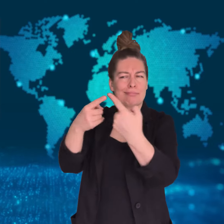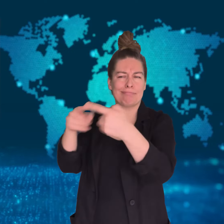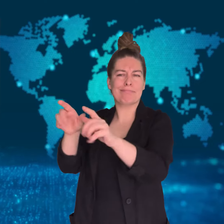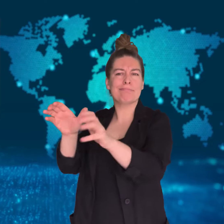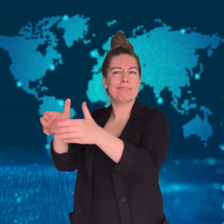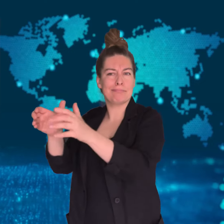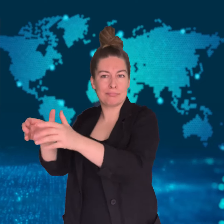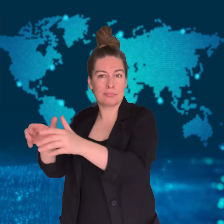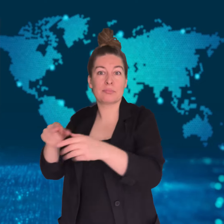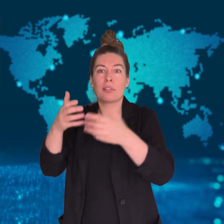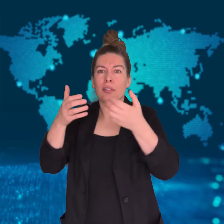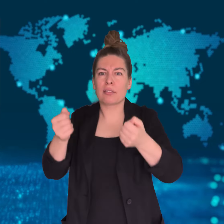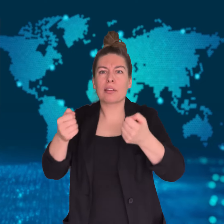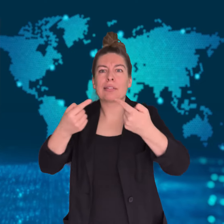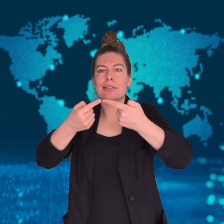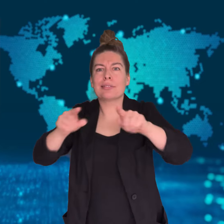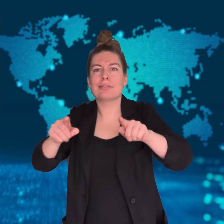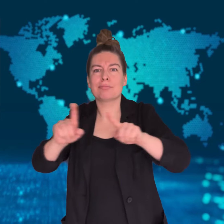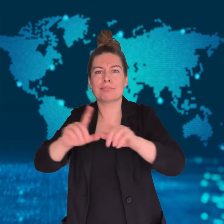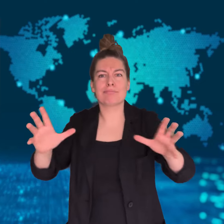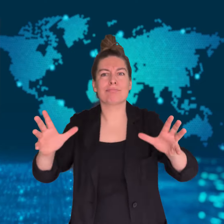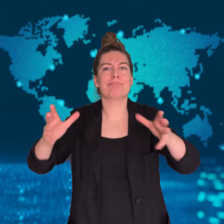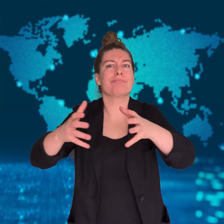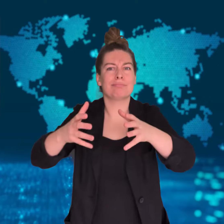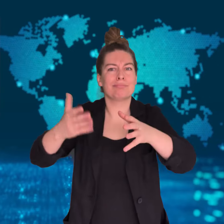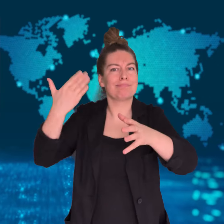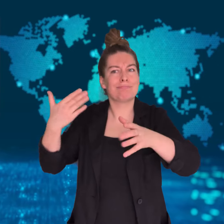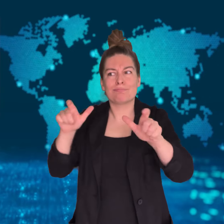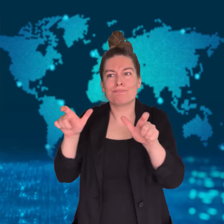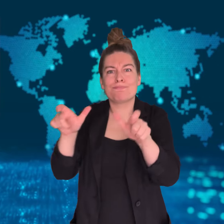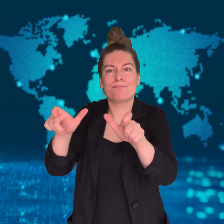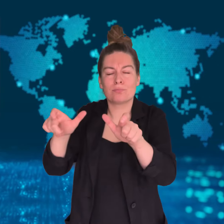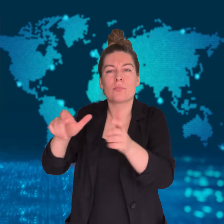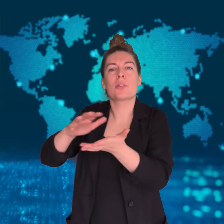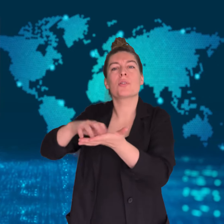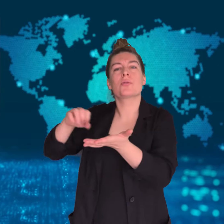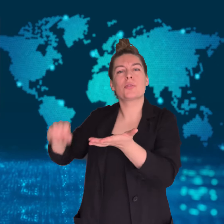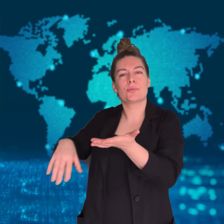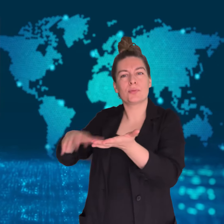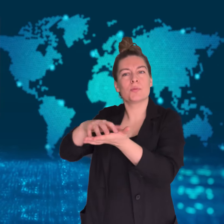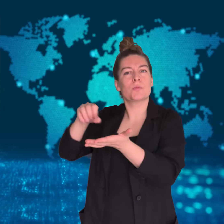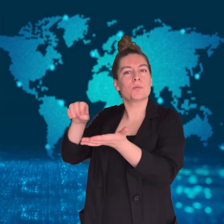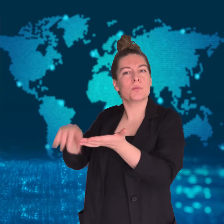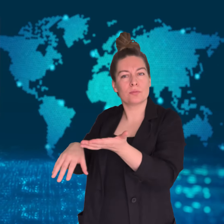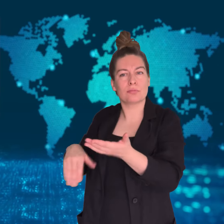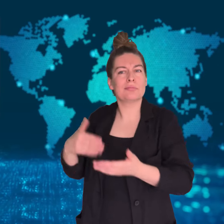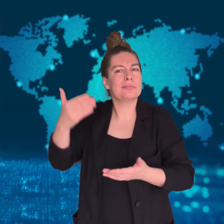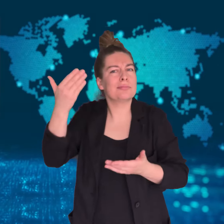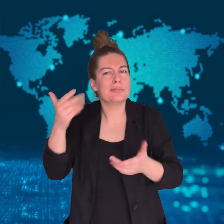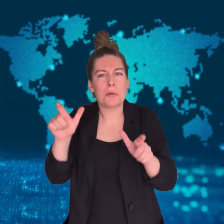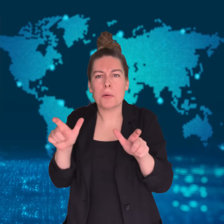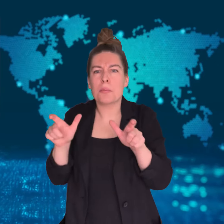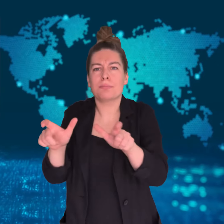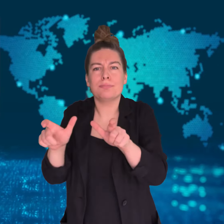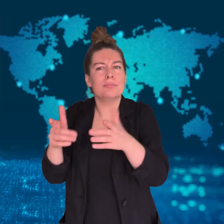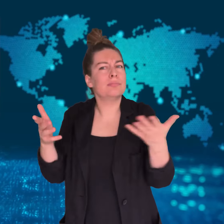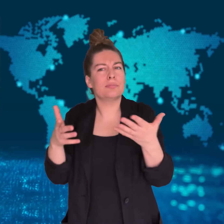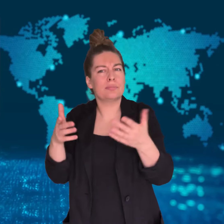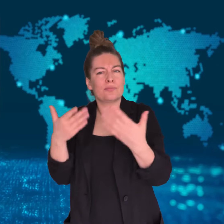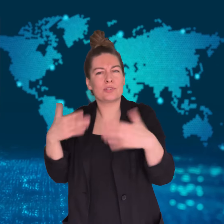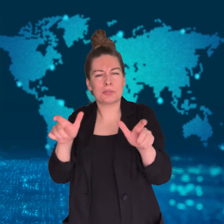Other more general sanctions have been terminated.